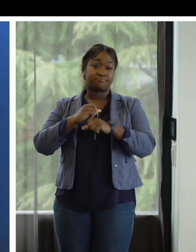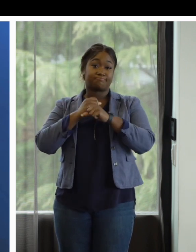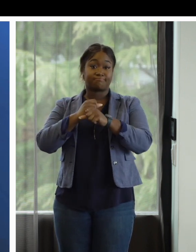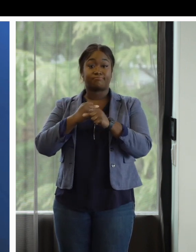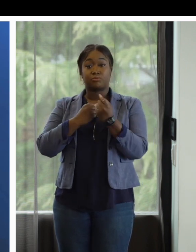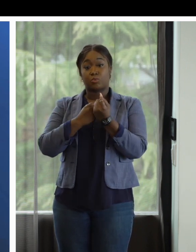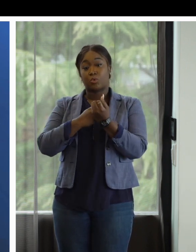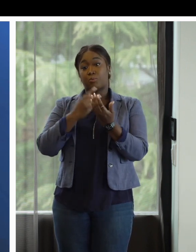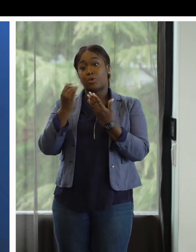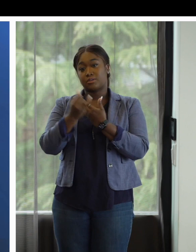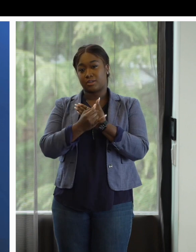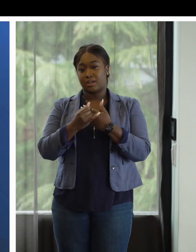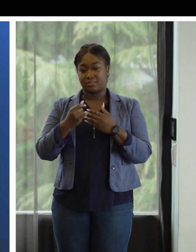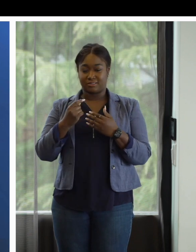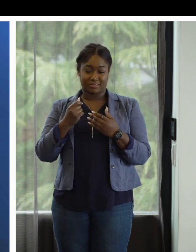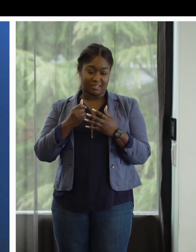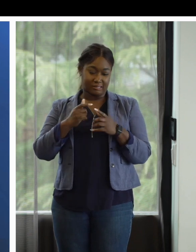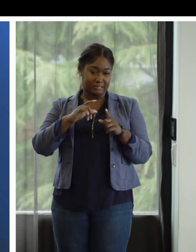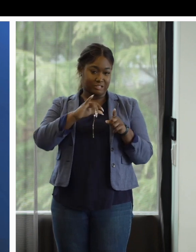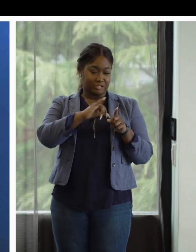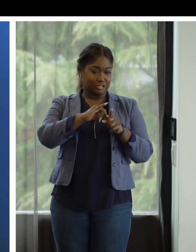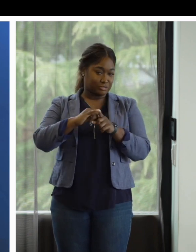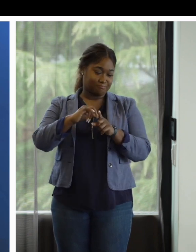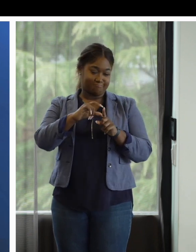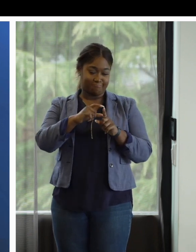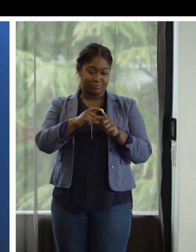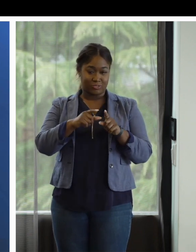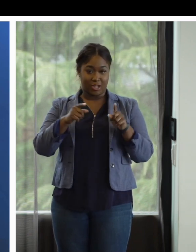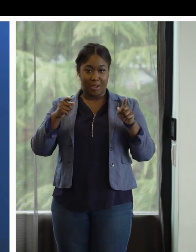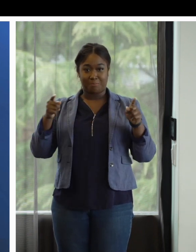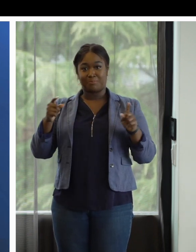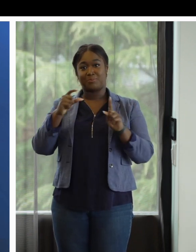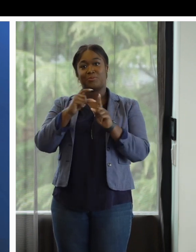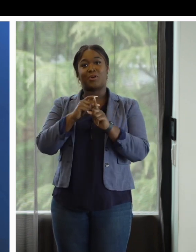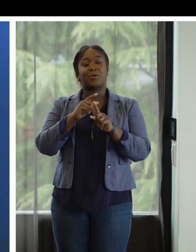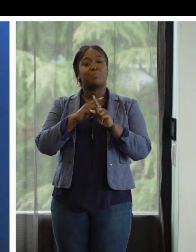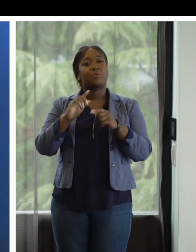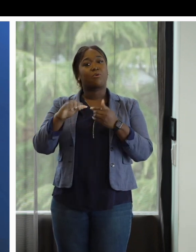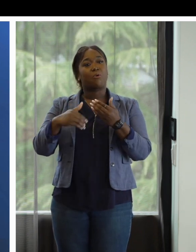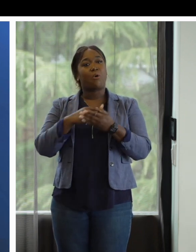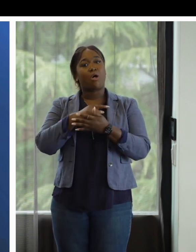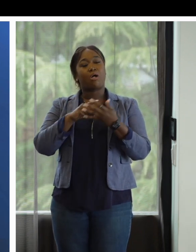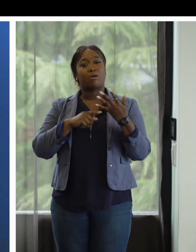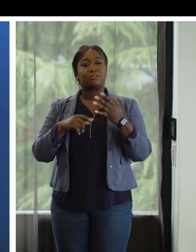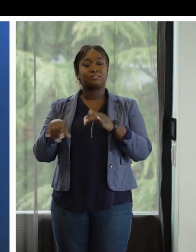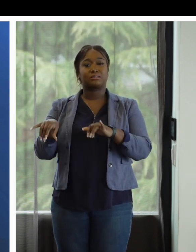project. that's quite a mouthful. all these standards look at -- so the